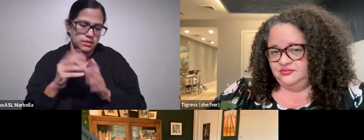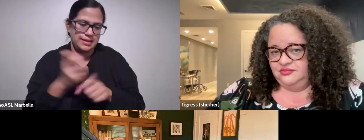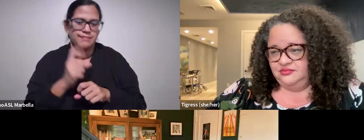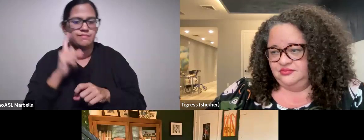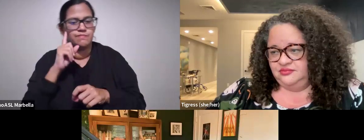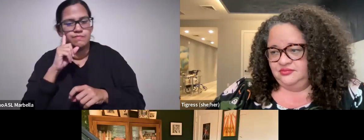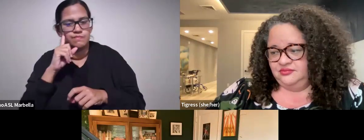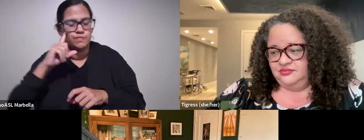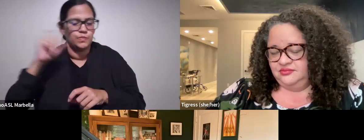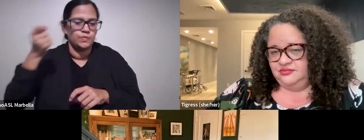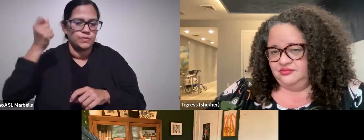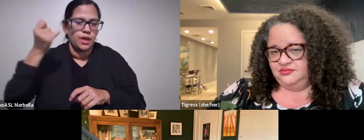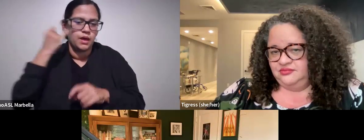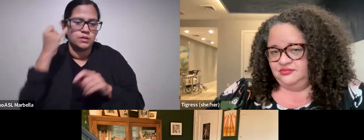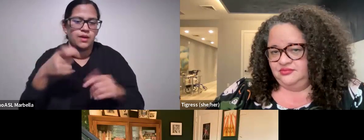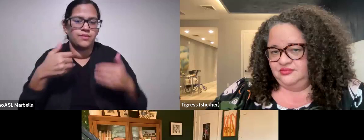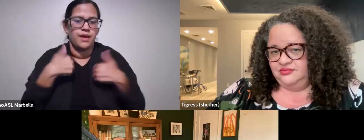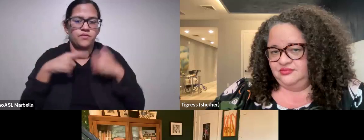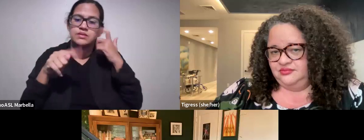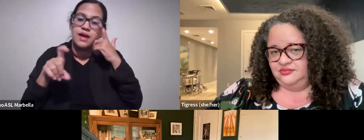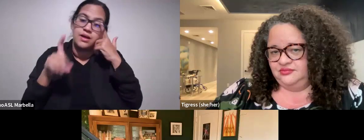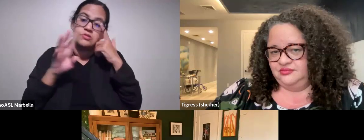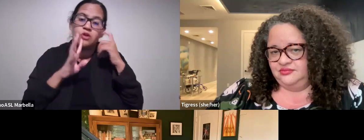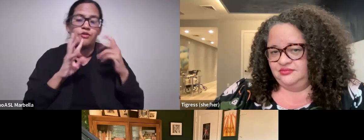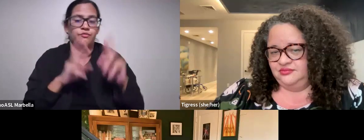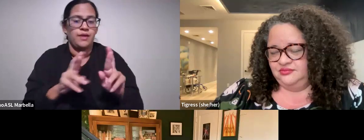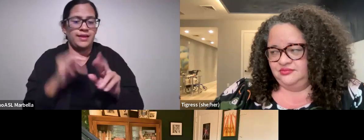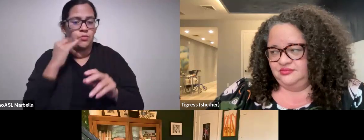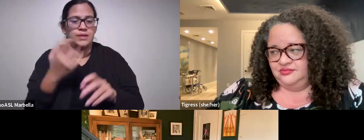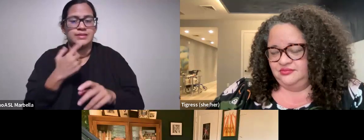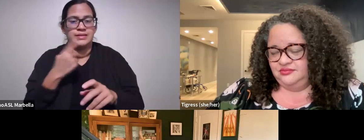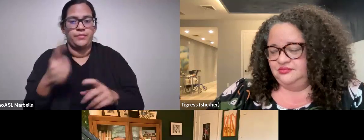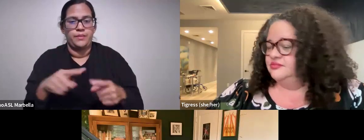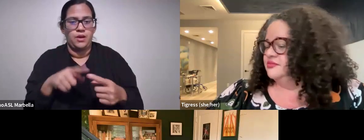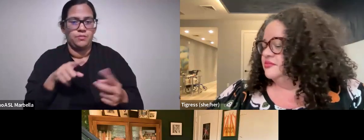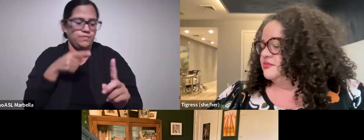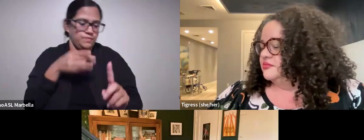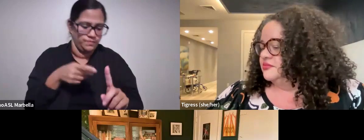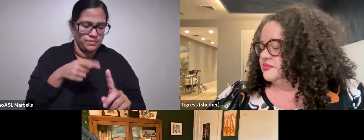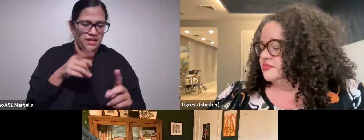TED talk ready. If you want to say anything about fatness and fat people, you got to know the whole history.